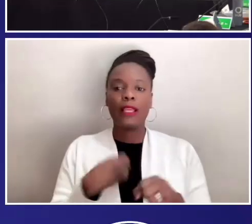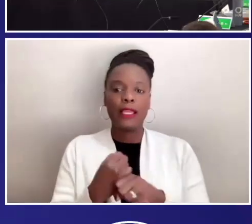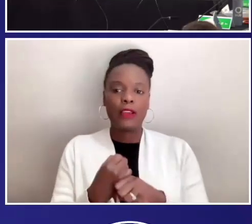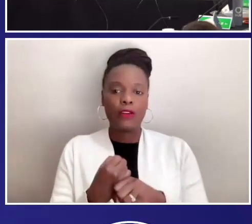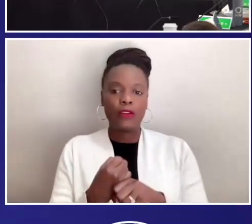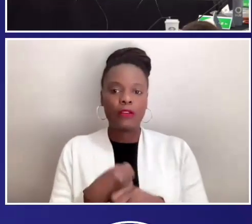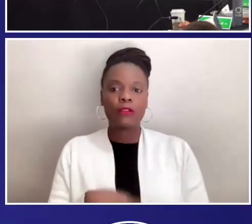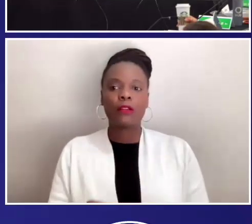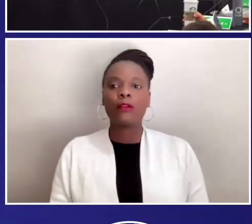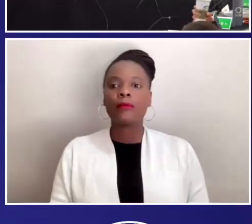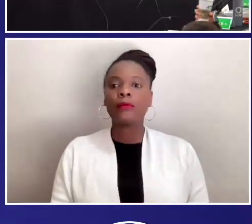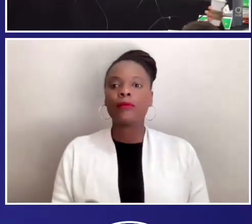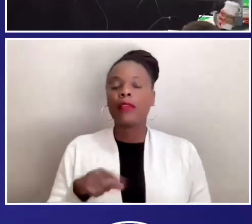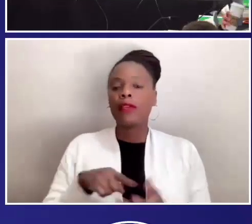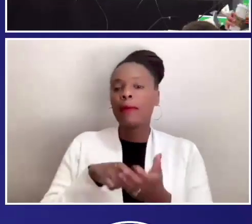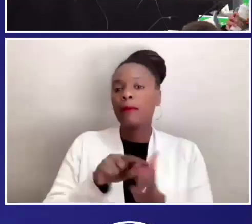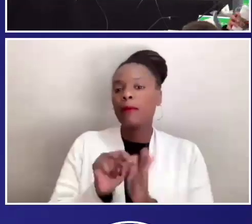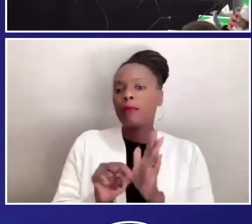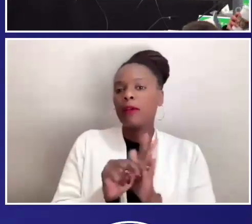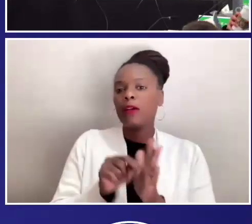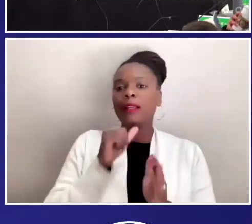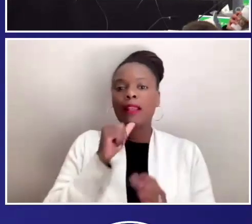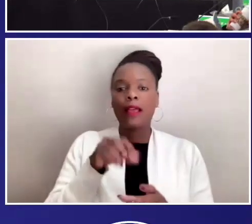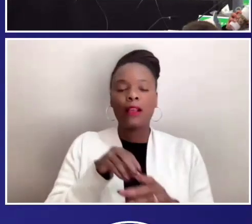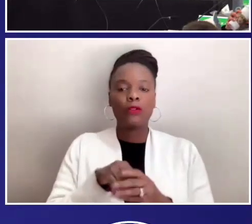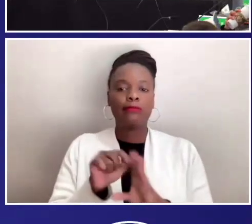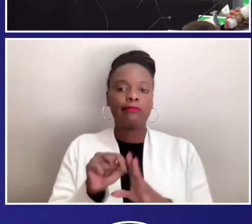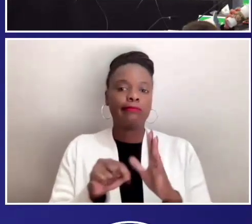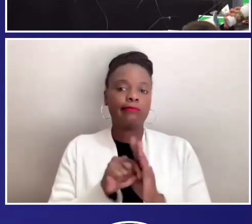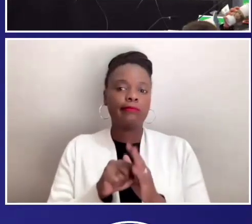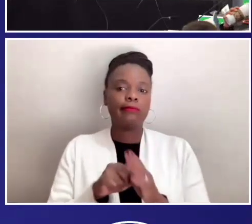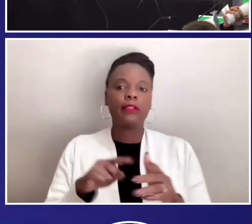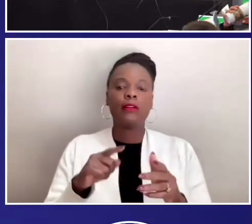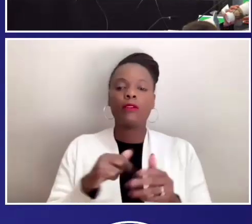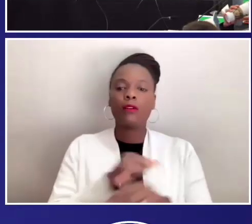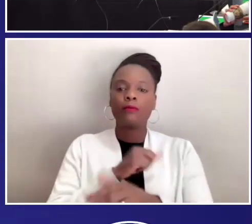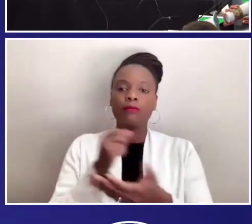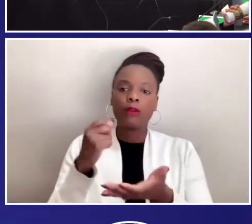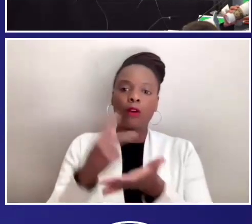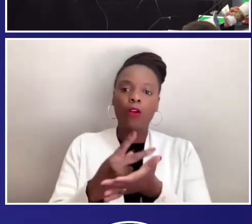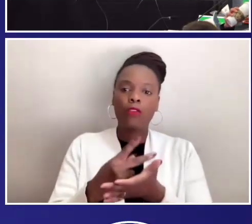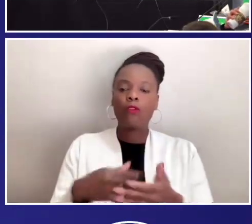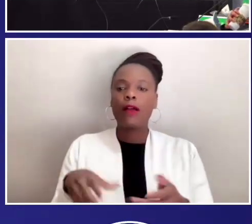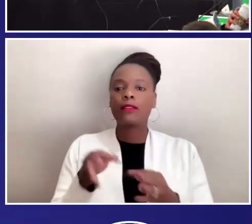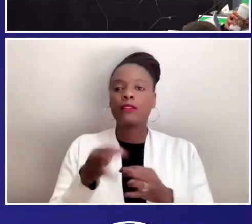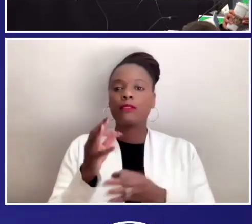authorized deferment or forbearance. Changing to paragraph (4). Adding a clause, and who have not received